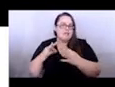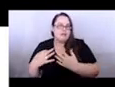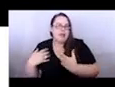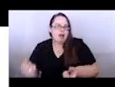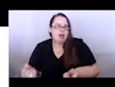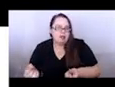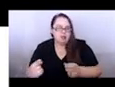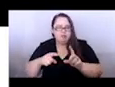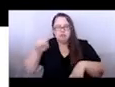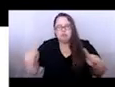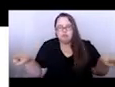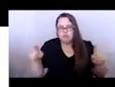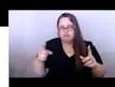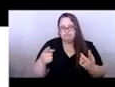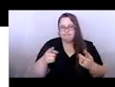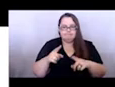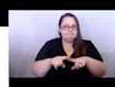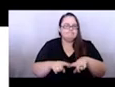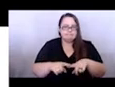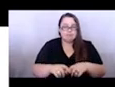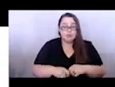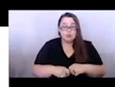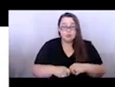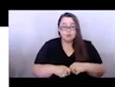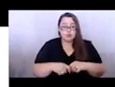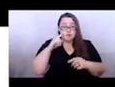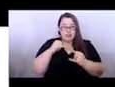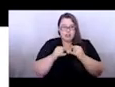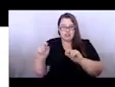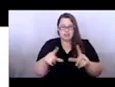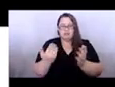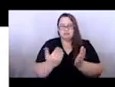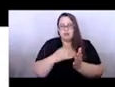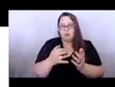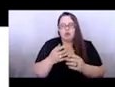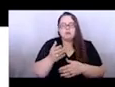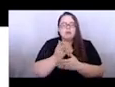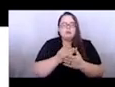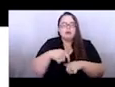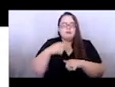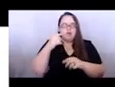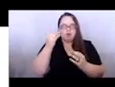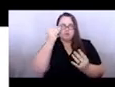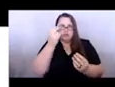Now again, just like the last slide, I would like to give some time just for reflection of what we talked about, the definition,